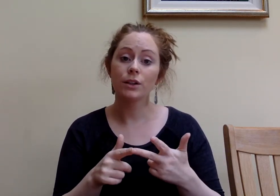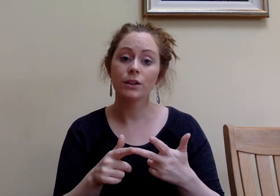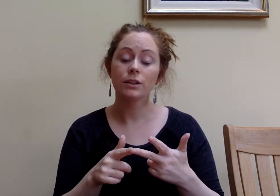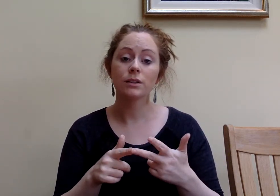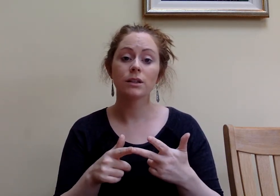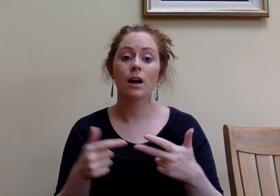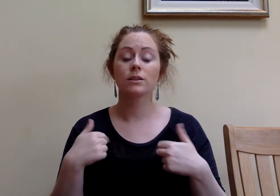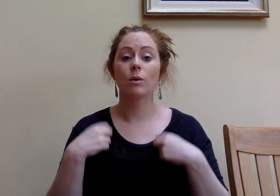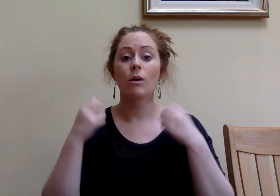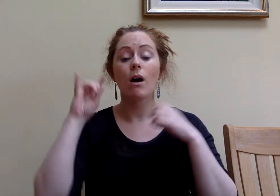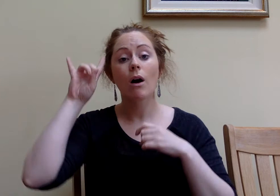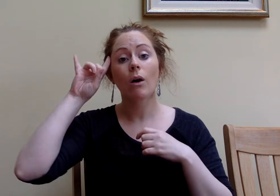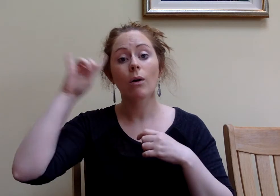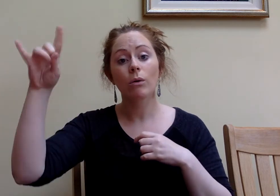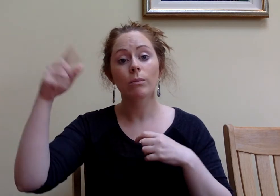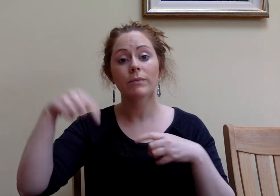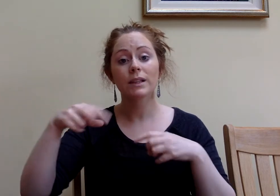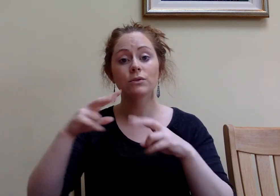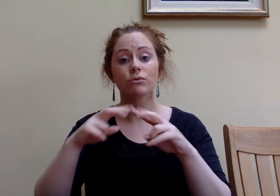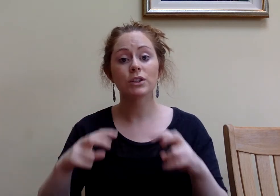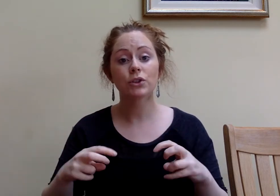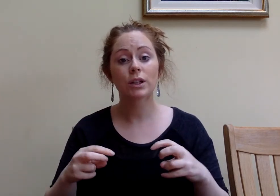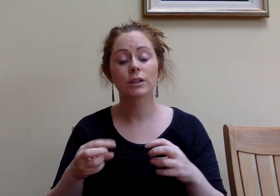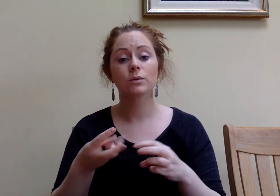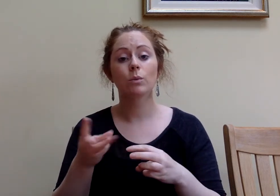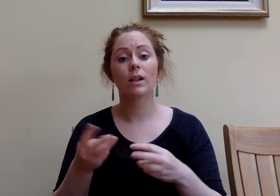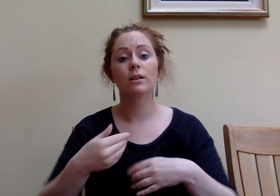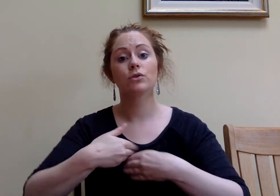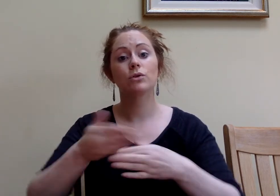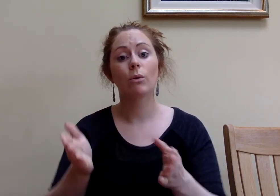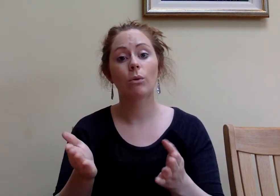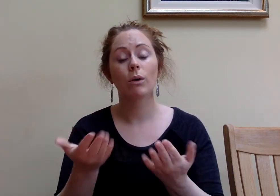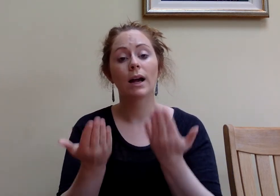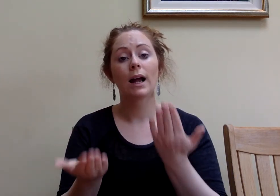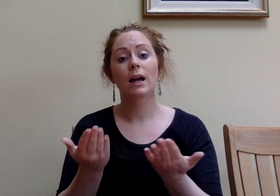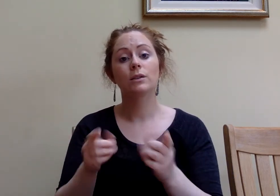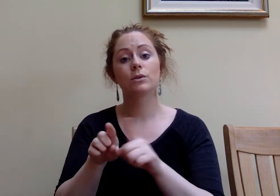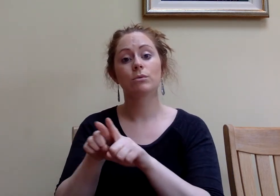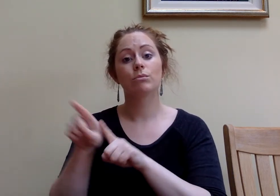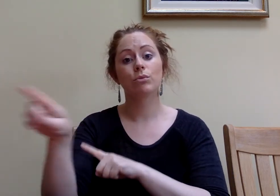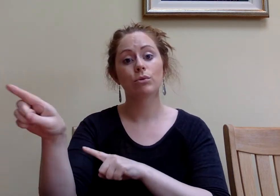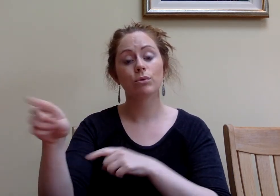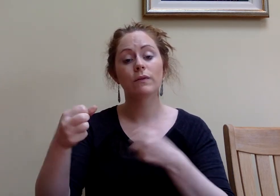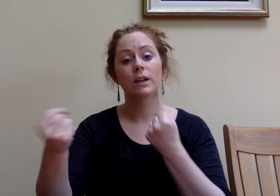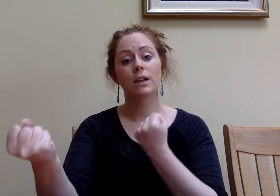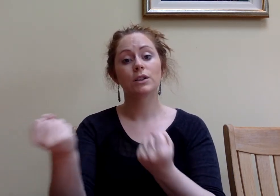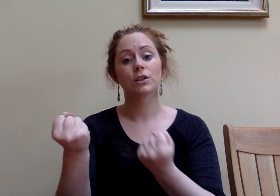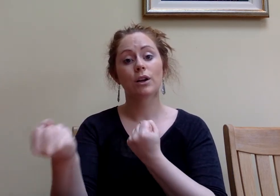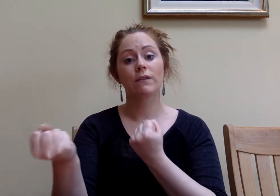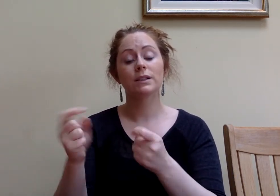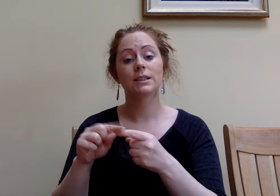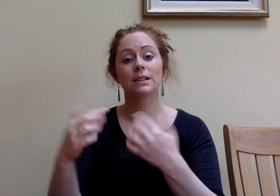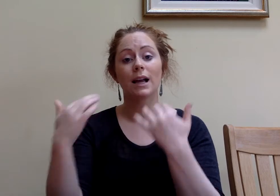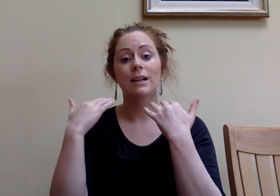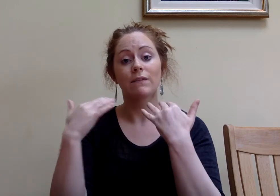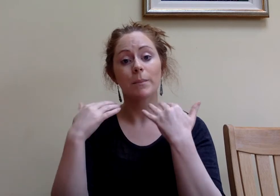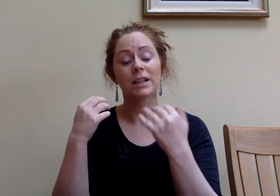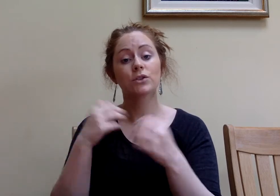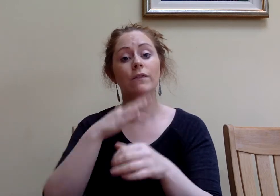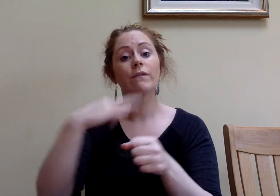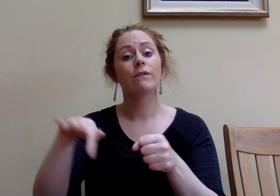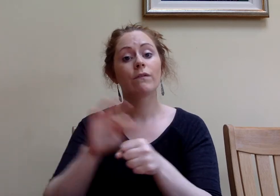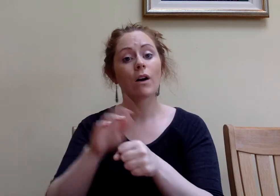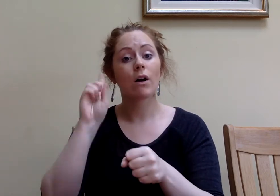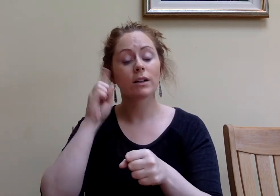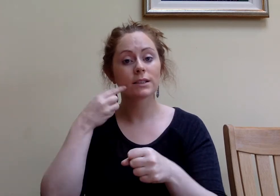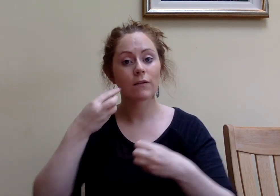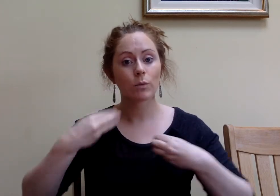Last, I hope this research will help to show how access to sexual health services and information could be improved for us deaf women.